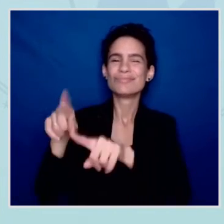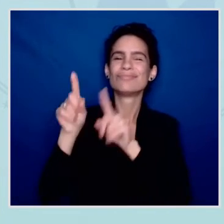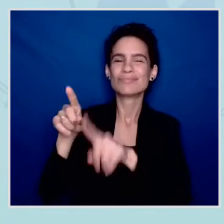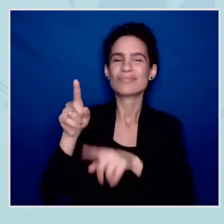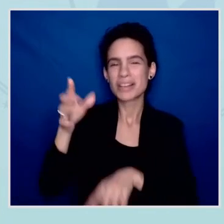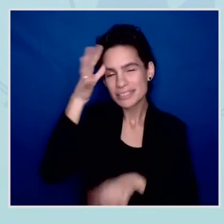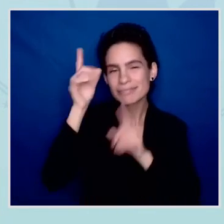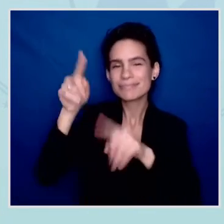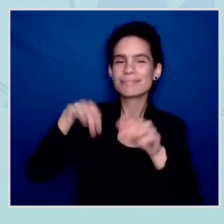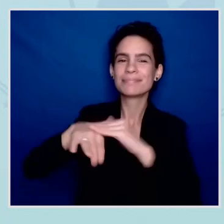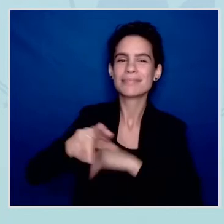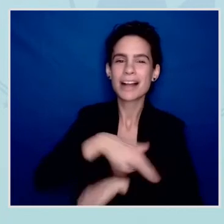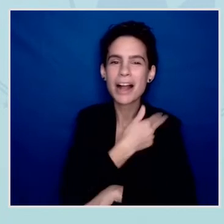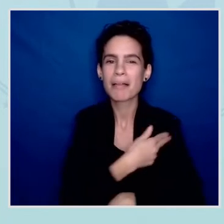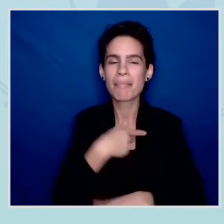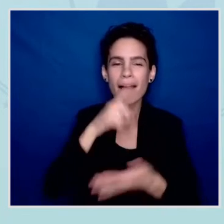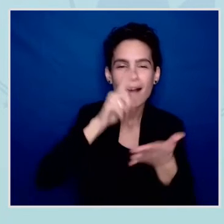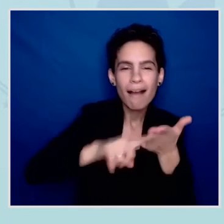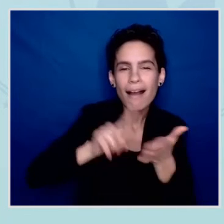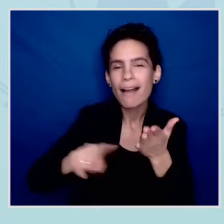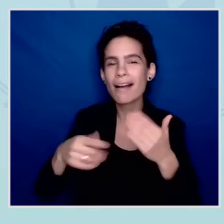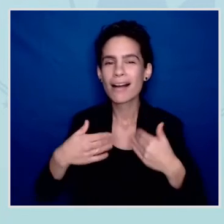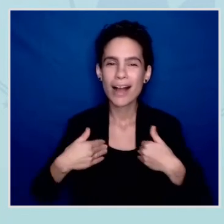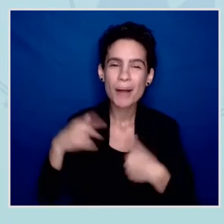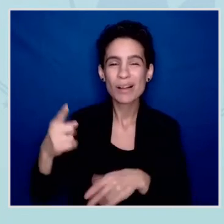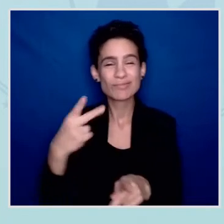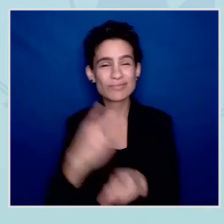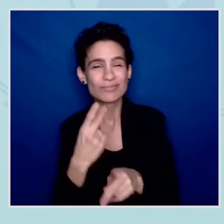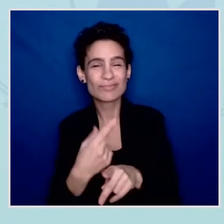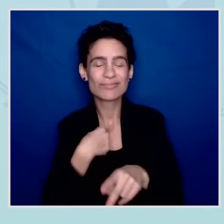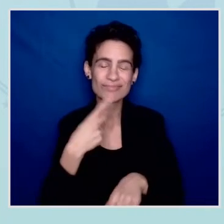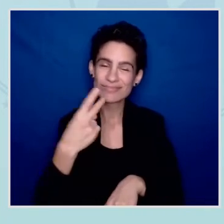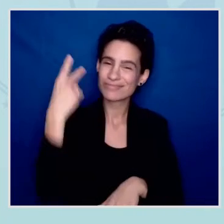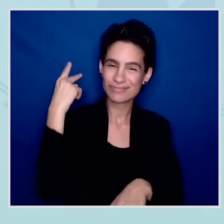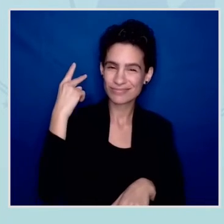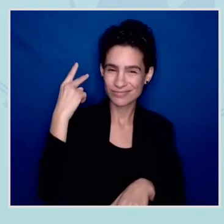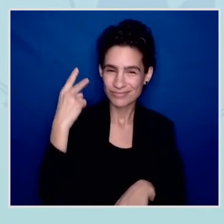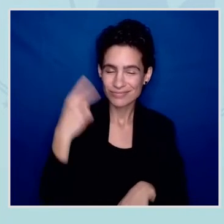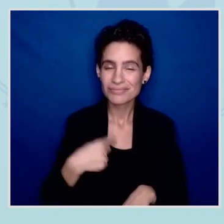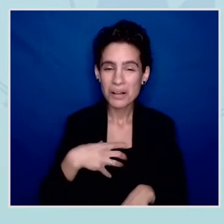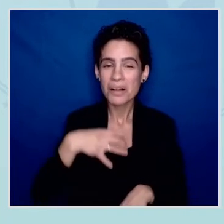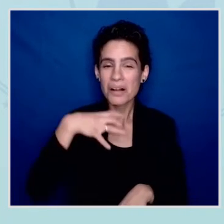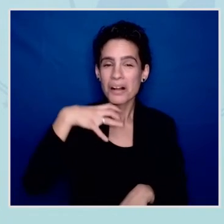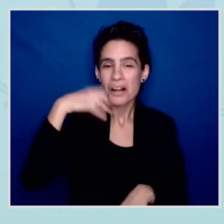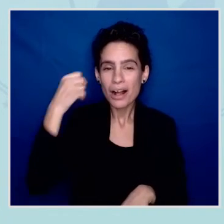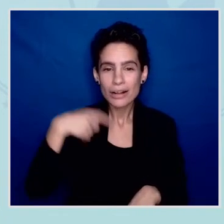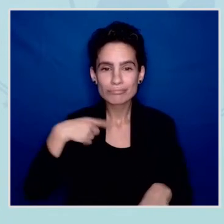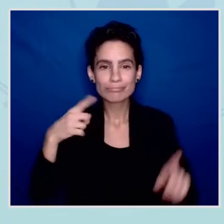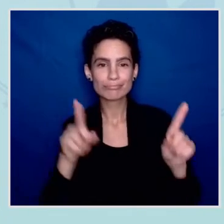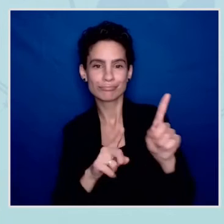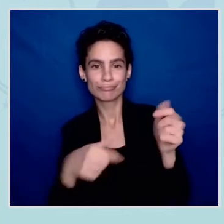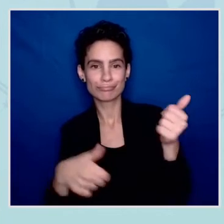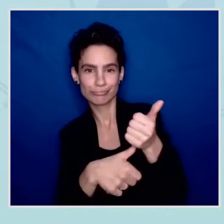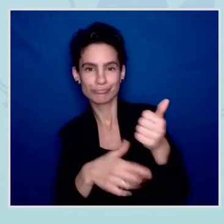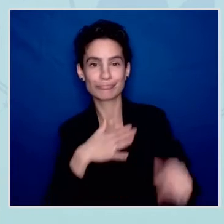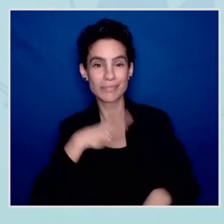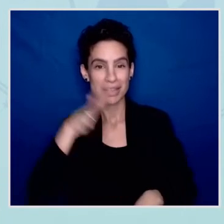BETTER IN EVERY COMMUNITY. THE SMALL BUSINESS EXPERIENCE IS PERSONAL TO ME. I GREW UP IN AN ODD MATERIAL FAMILY. MY FATHER STARTED HIS FIRST VETERINARIAN HOSPITAL WHEN I WAS ONE-YEAR-OLD, AND I RECALL